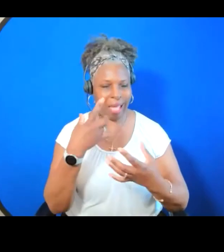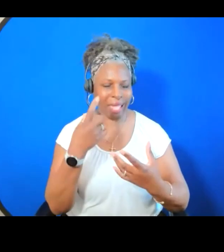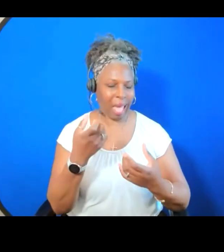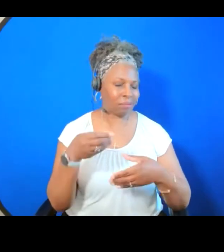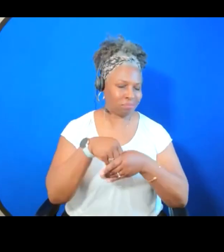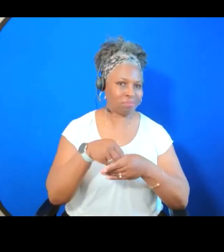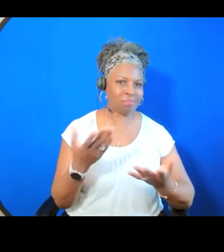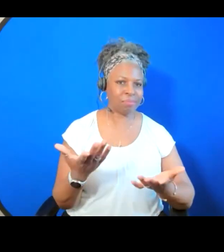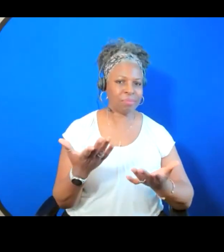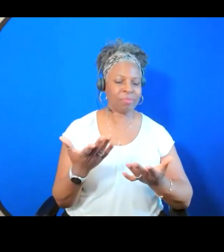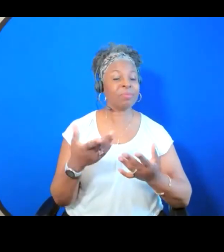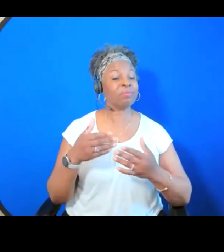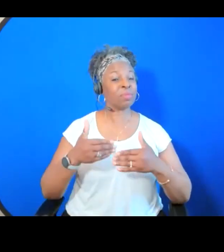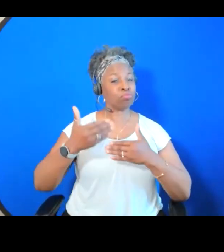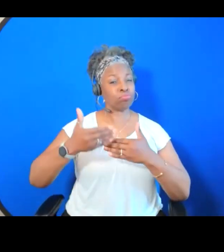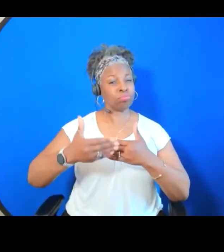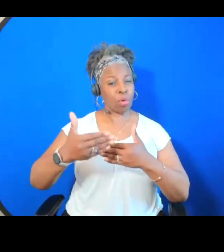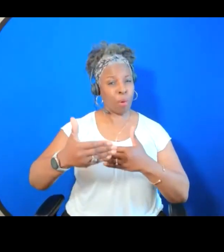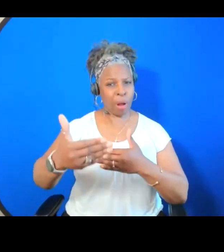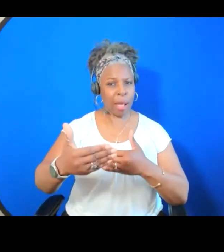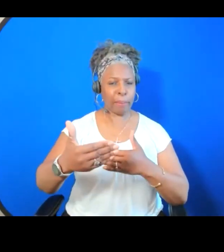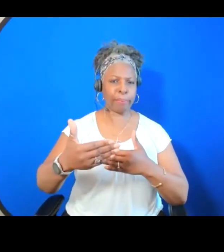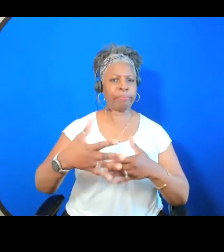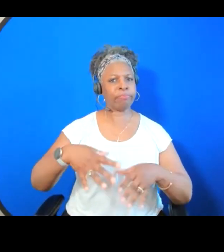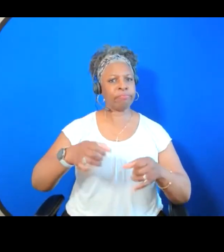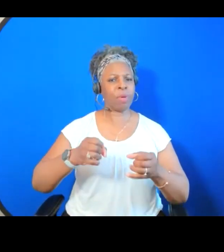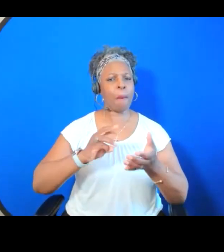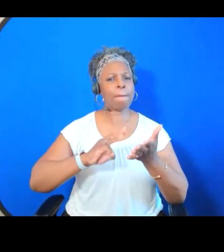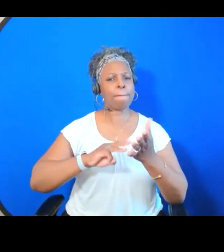The programme takes place between March and November 2022.